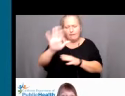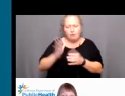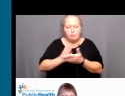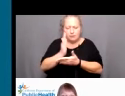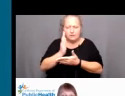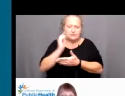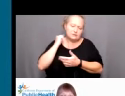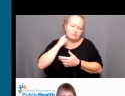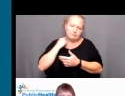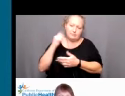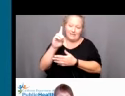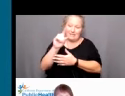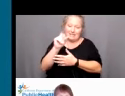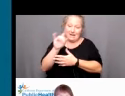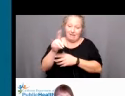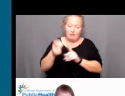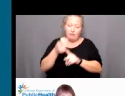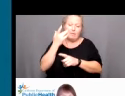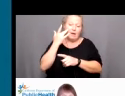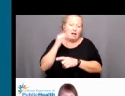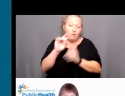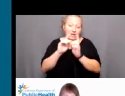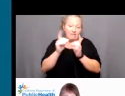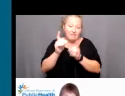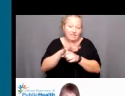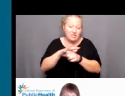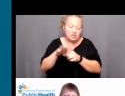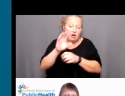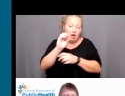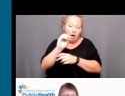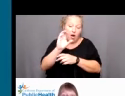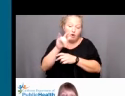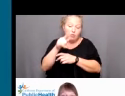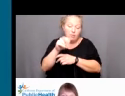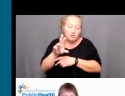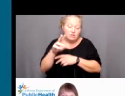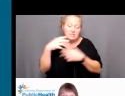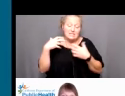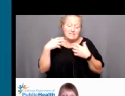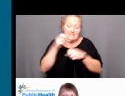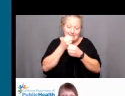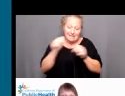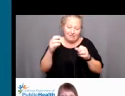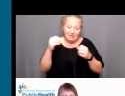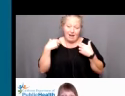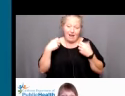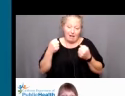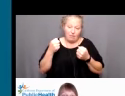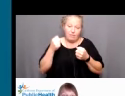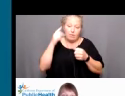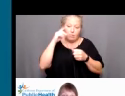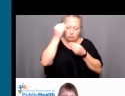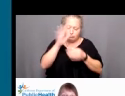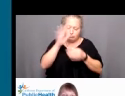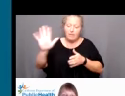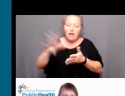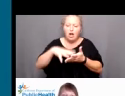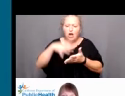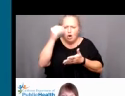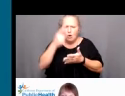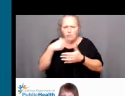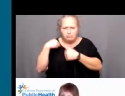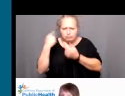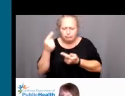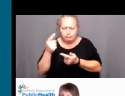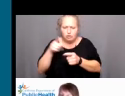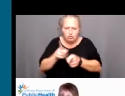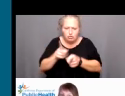David Hornung, of the California Division of Occupational safety and Health, will share lessons learned through the Covid 19 pandemic around enforcement and worker engagement.